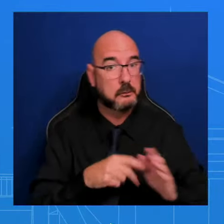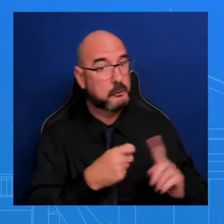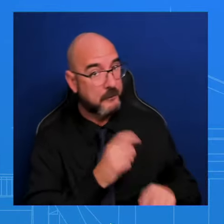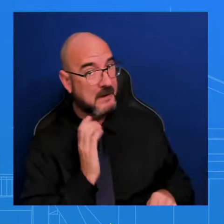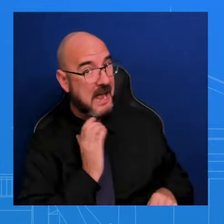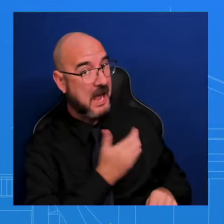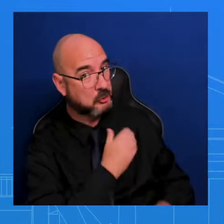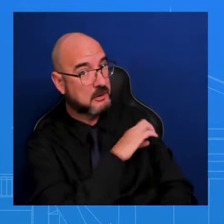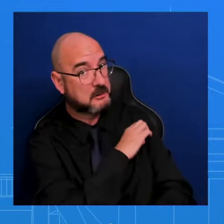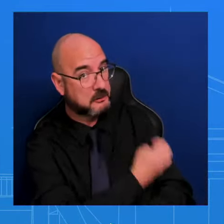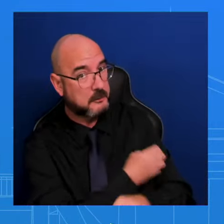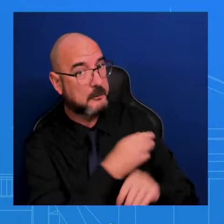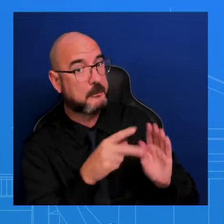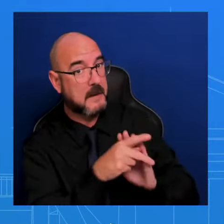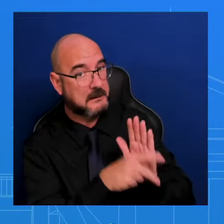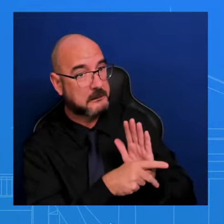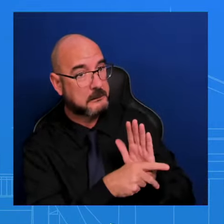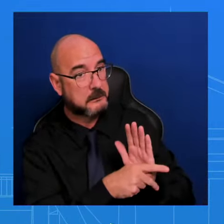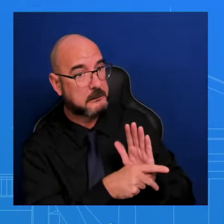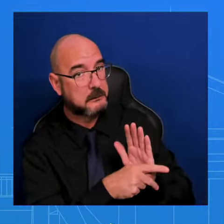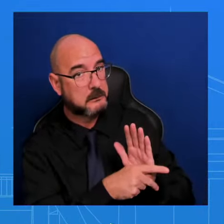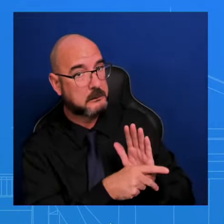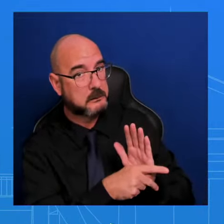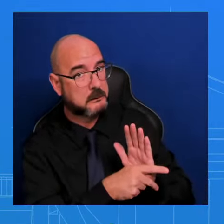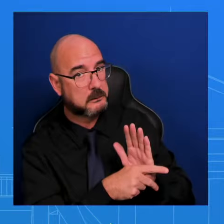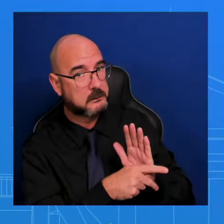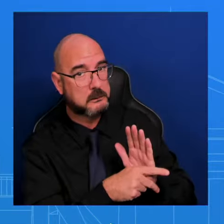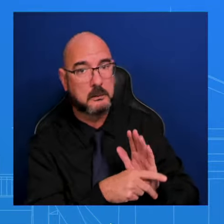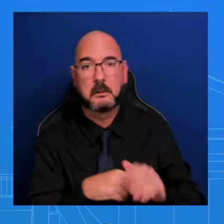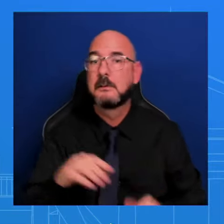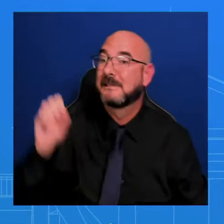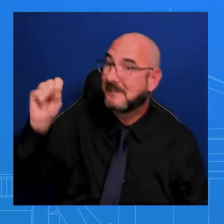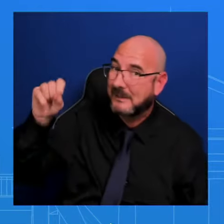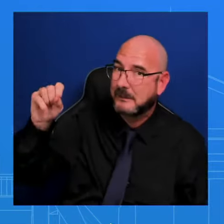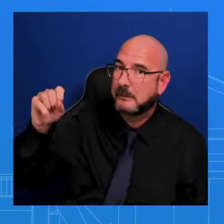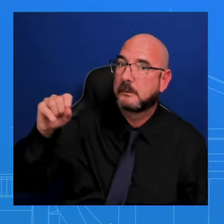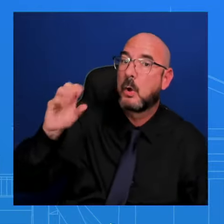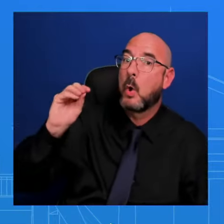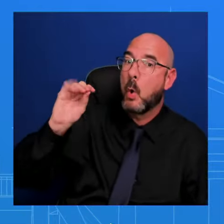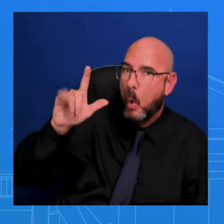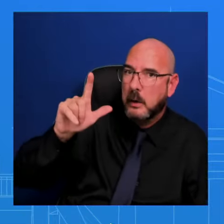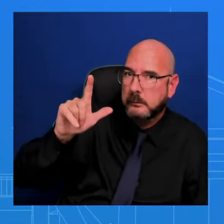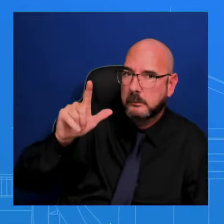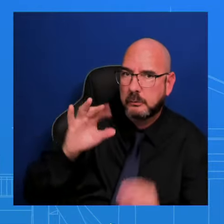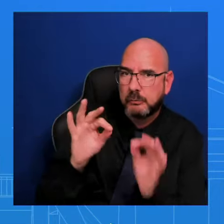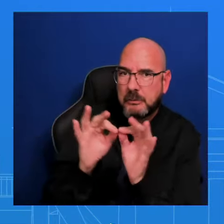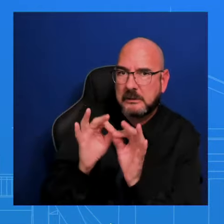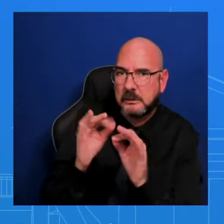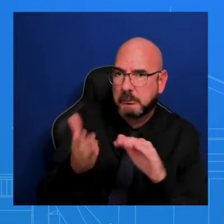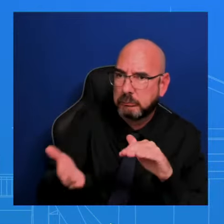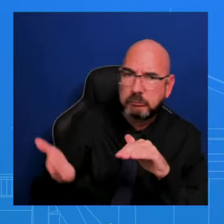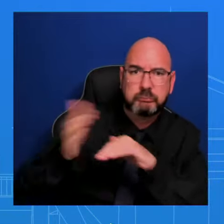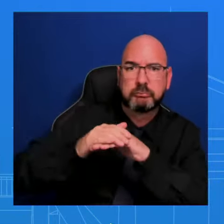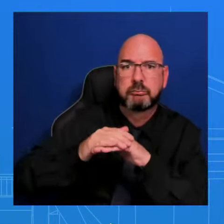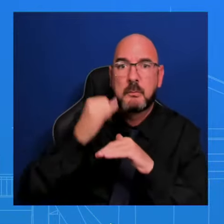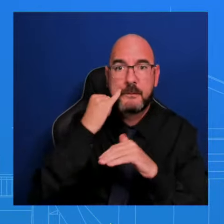Ms. Jean-Pierre: Okay. The Press: Because when you -- when you restrict supply here in the United States, it's forcing to get the global supply from somewhere else.